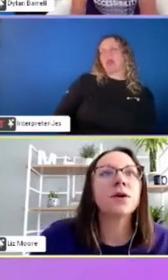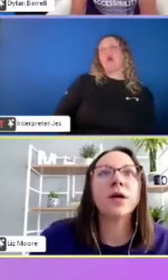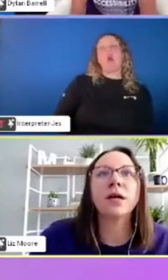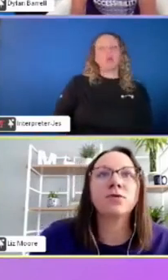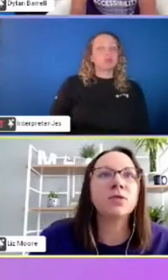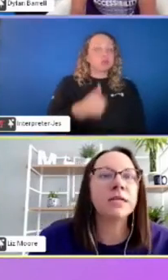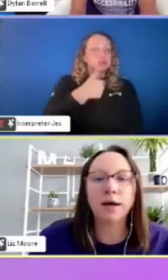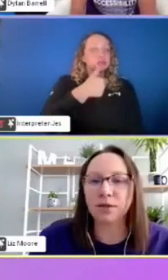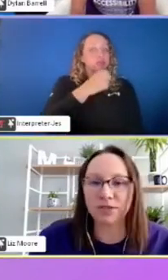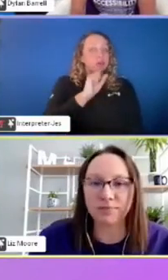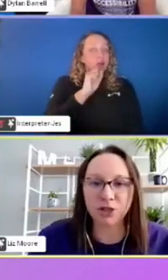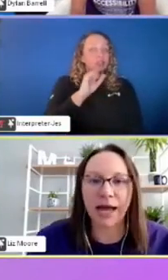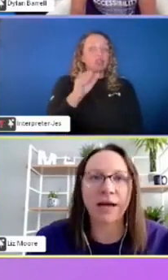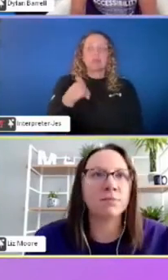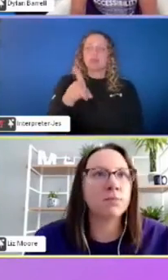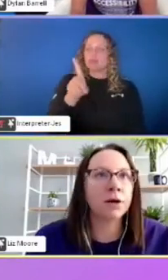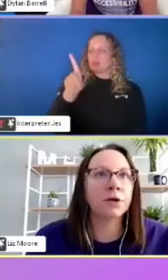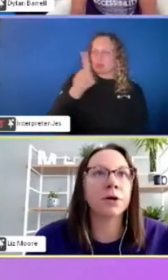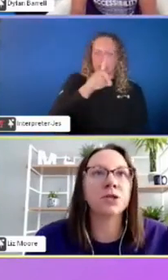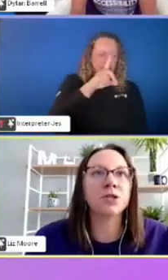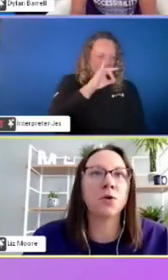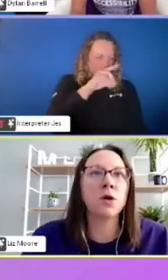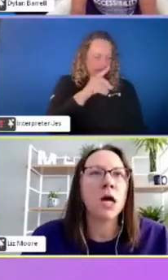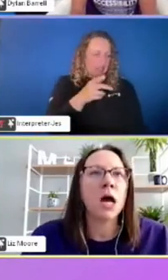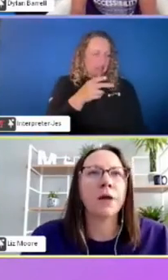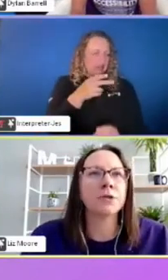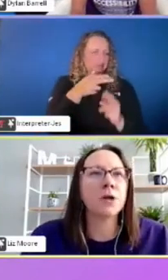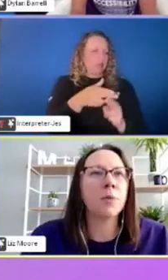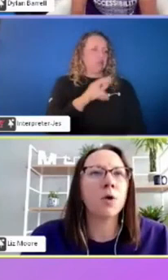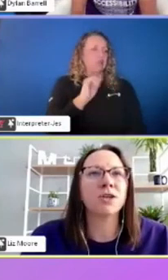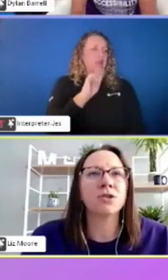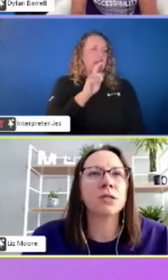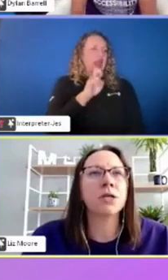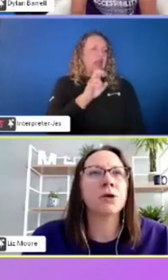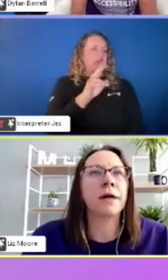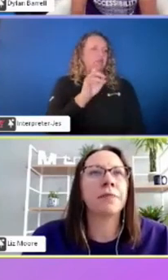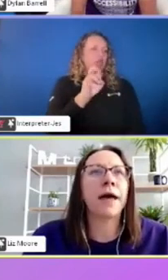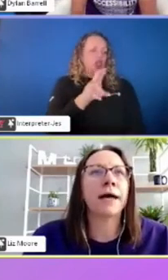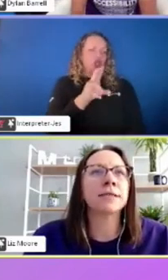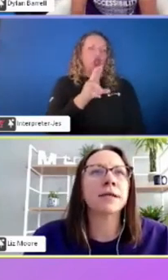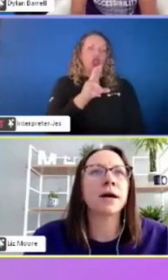Okay, you did just mention axe Monitor, so there's a couple questions in here on that.